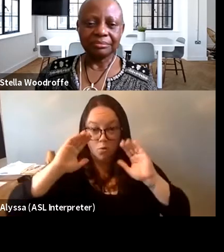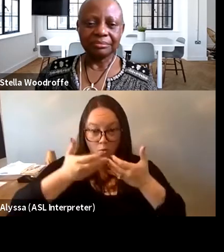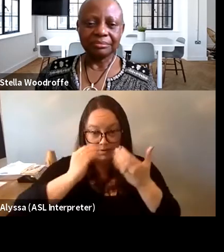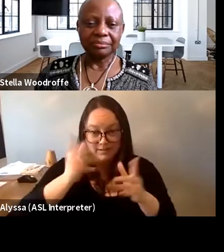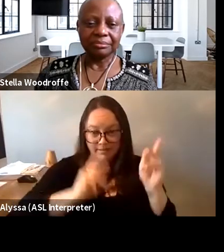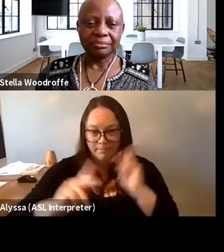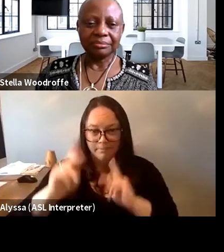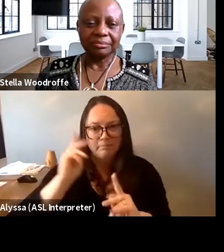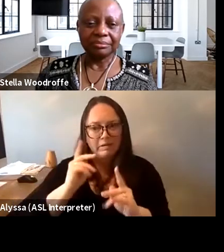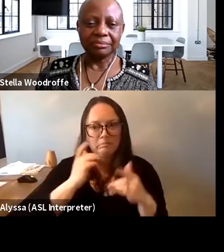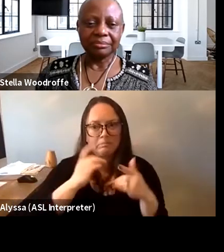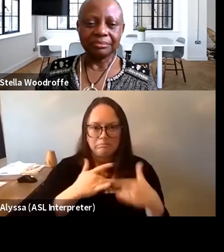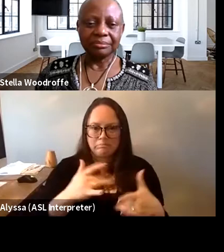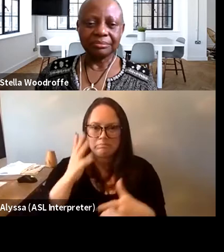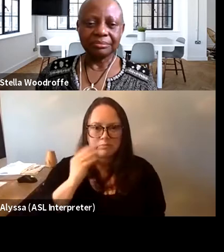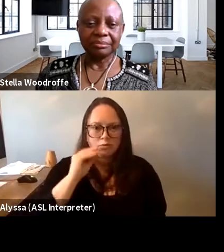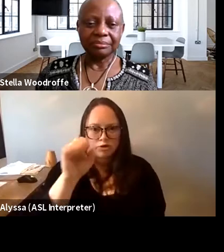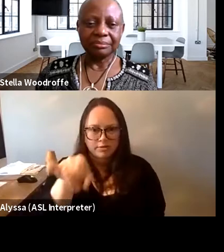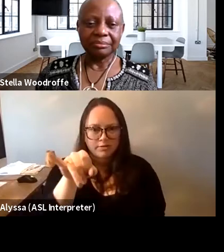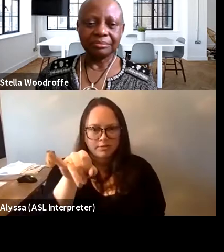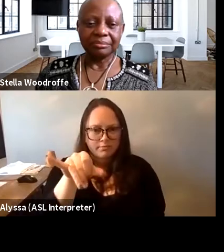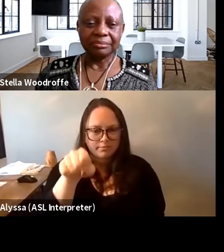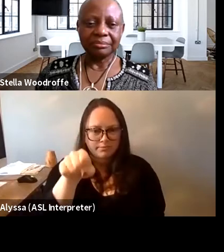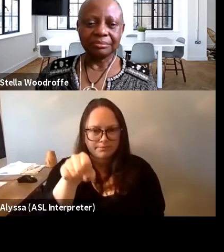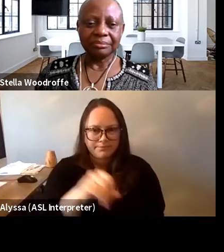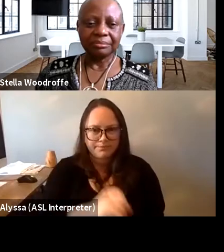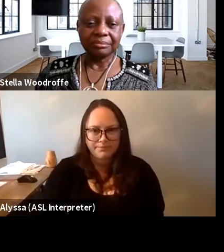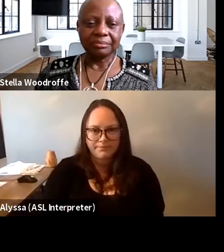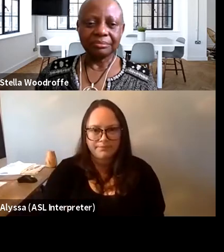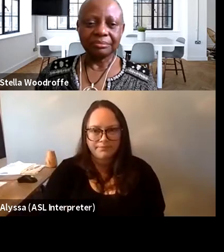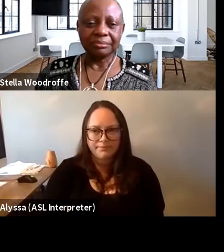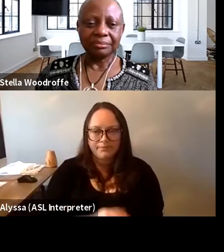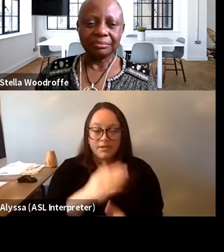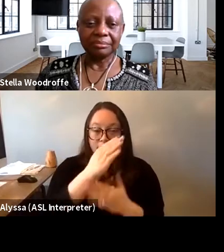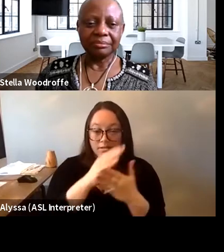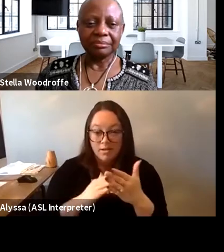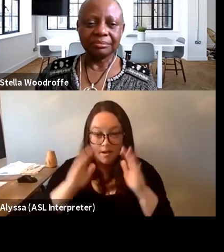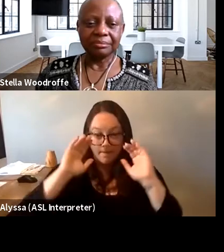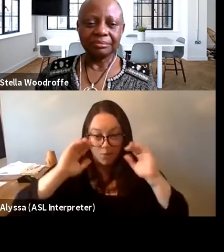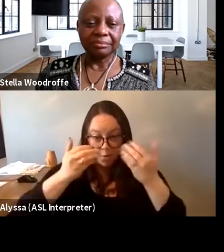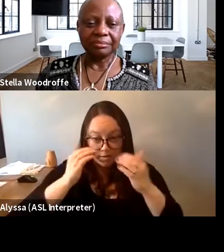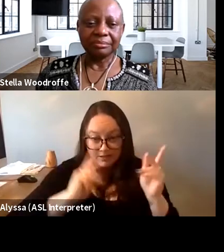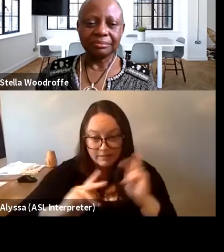some some autistic people get stressed out easily or raising